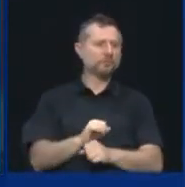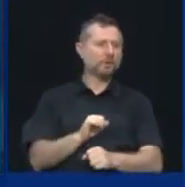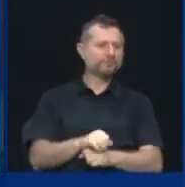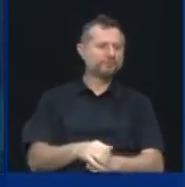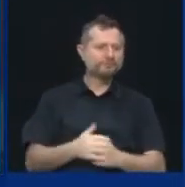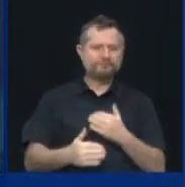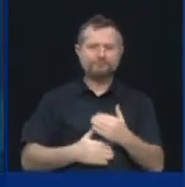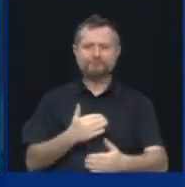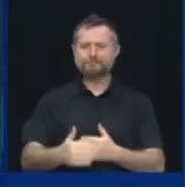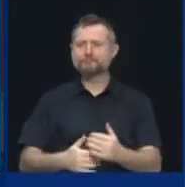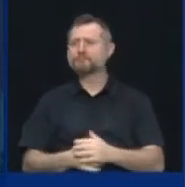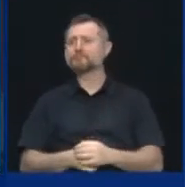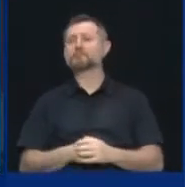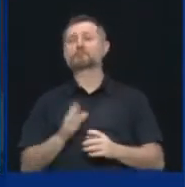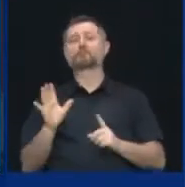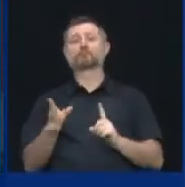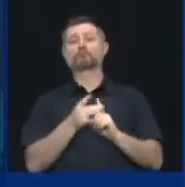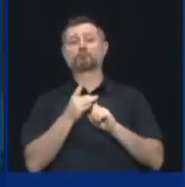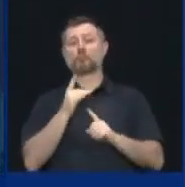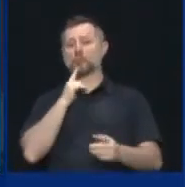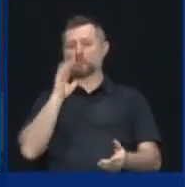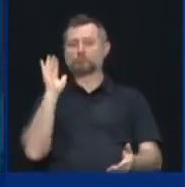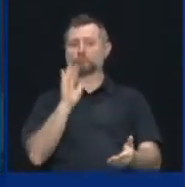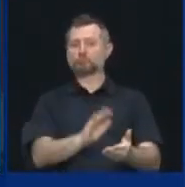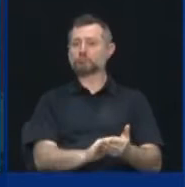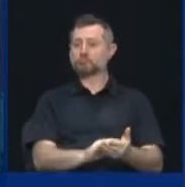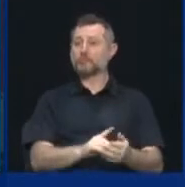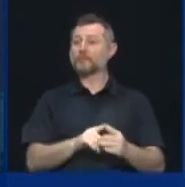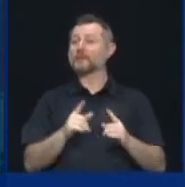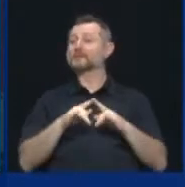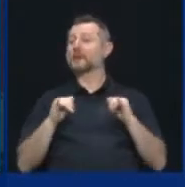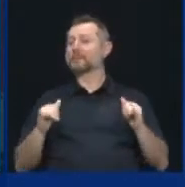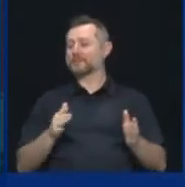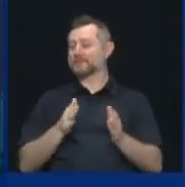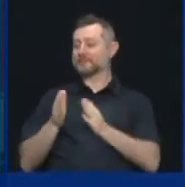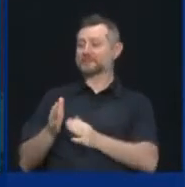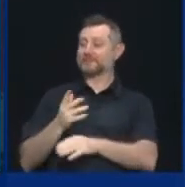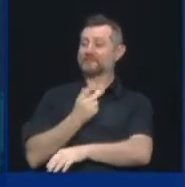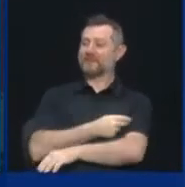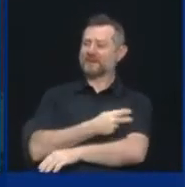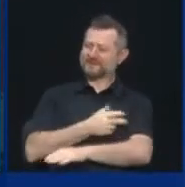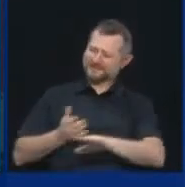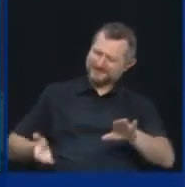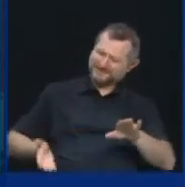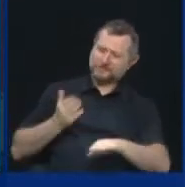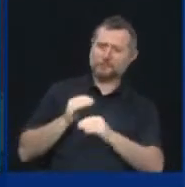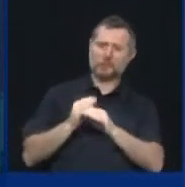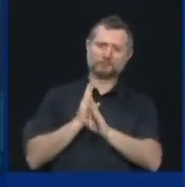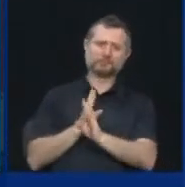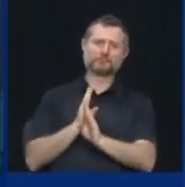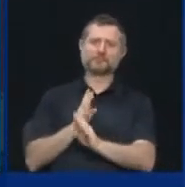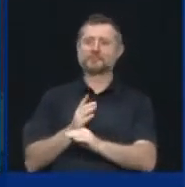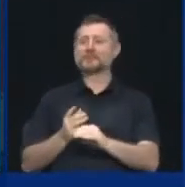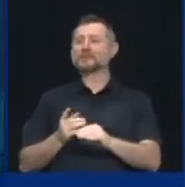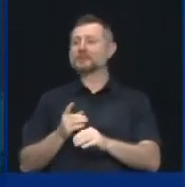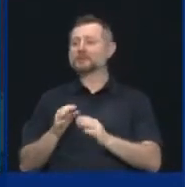THEY HAVE DONE A FANTASTIC JOB. NOT ONLY IS THE POSITIVITY COMING DOW VN,ACCINATIONS ARE